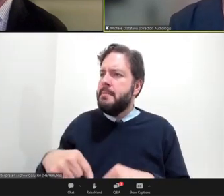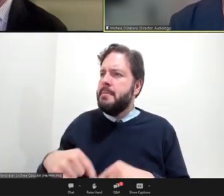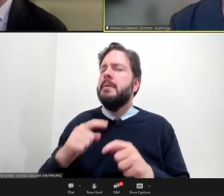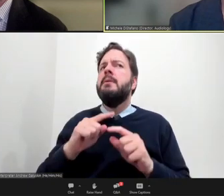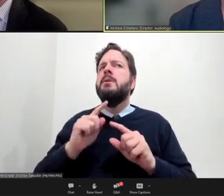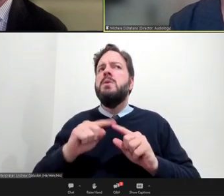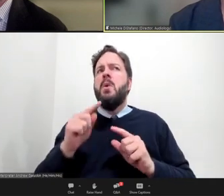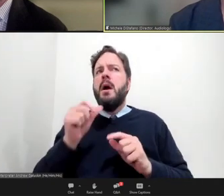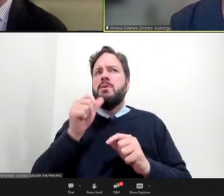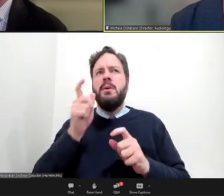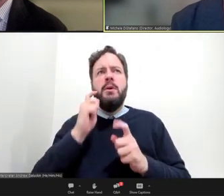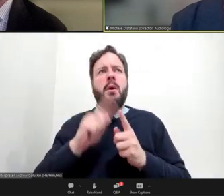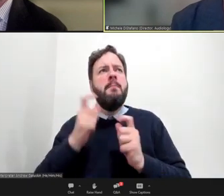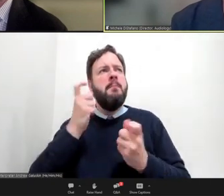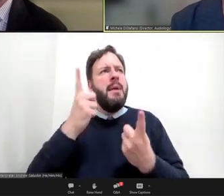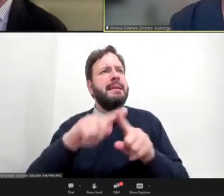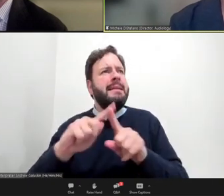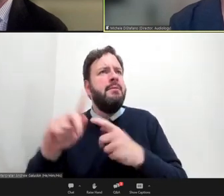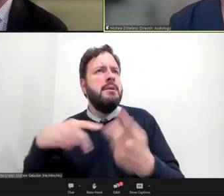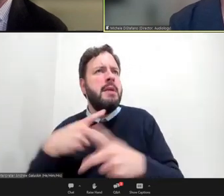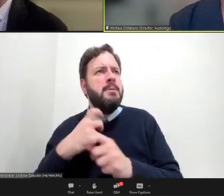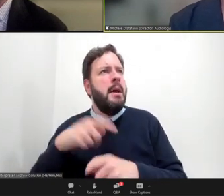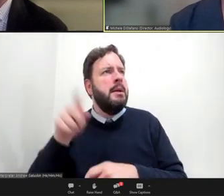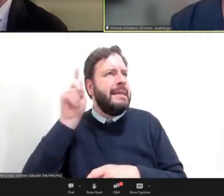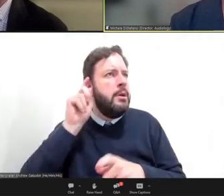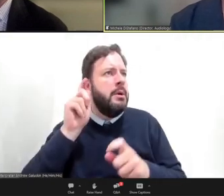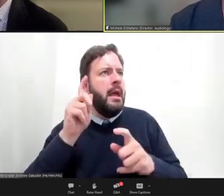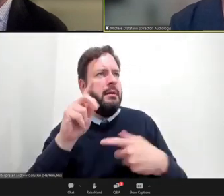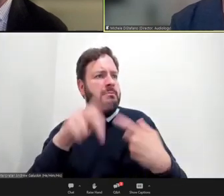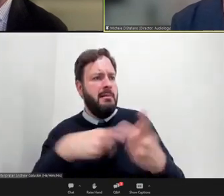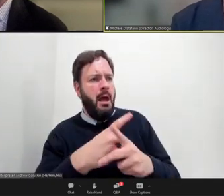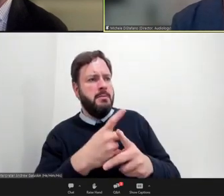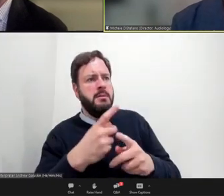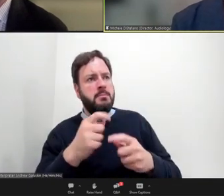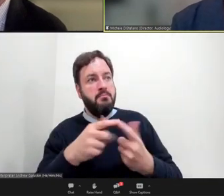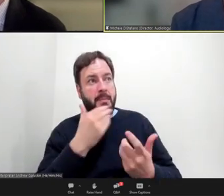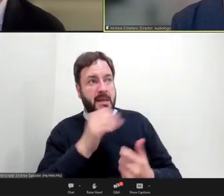hearing aid varieties and model selection. Perhaps not your specialty. But is there